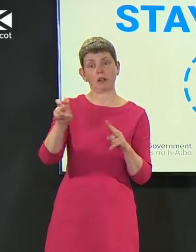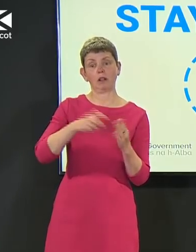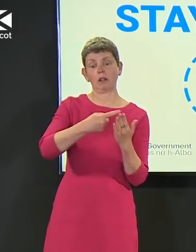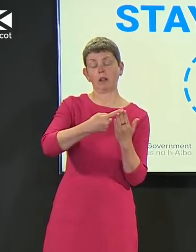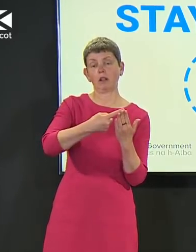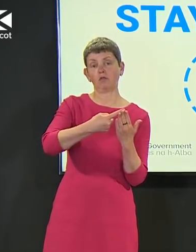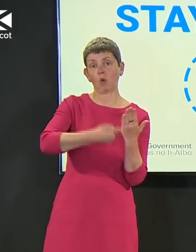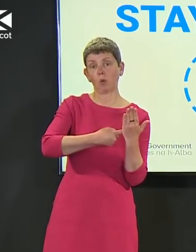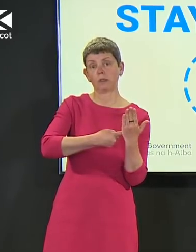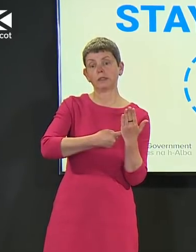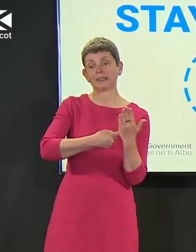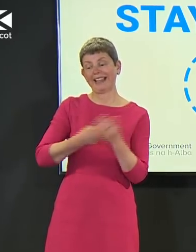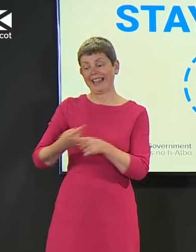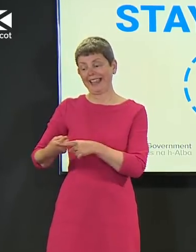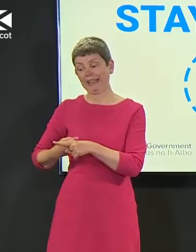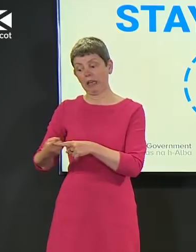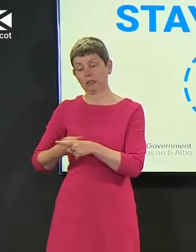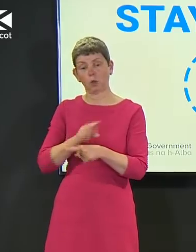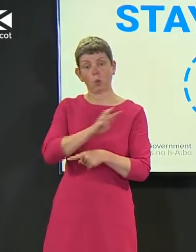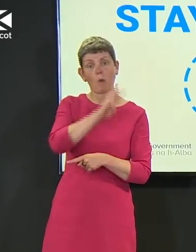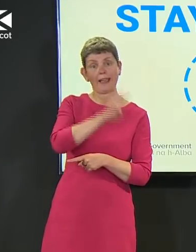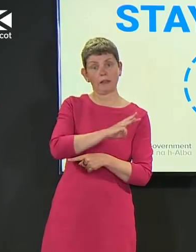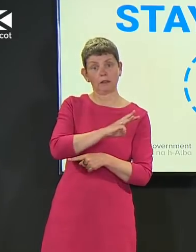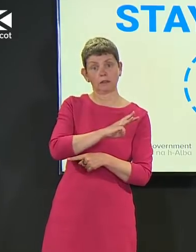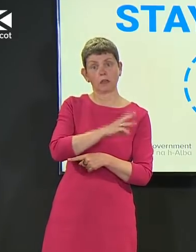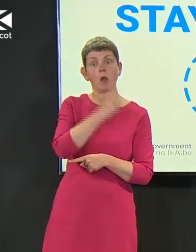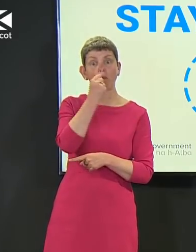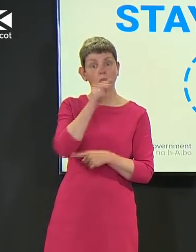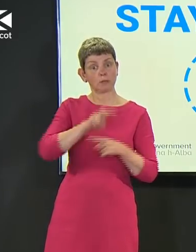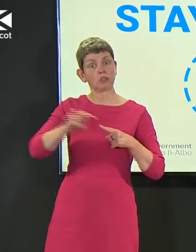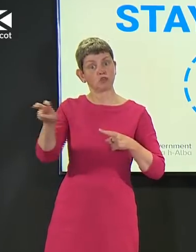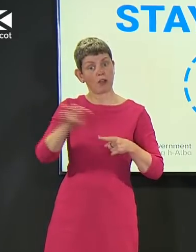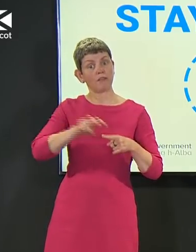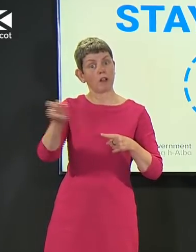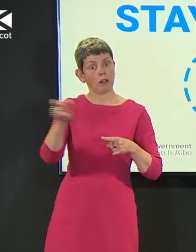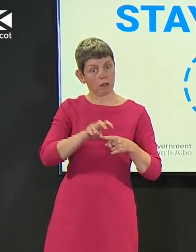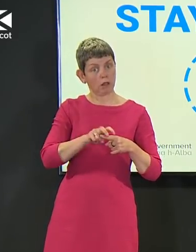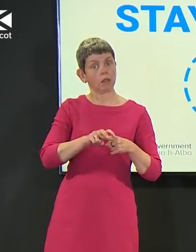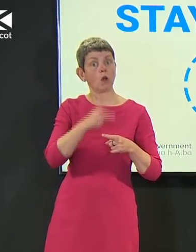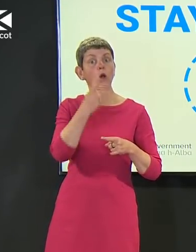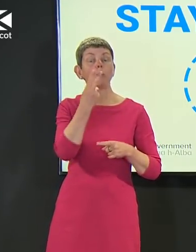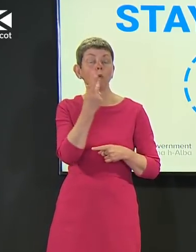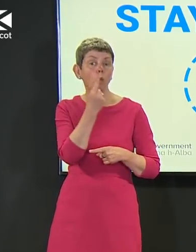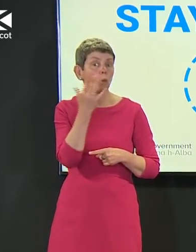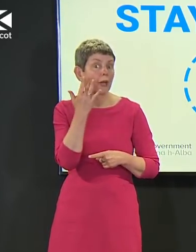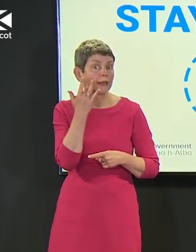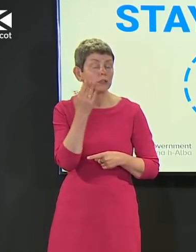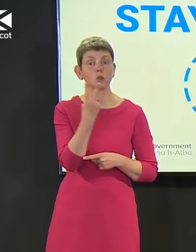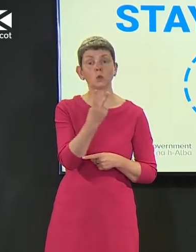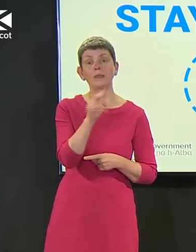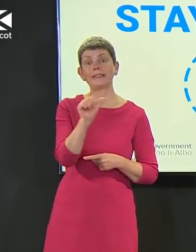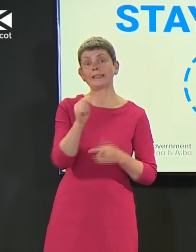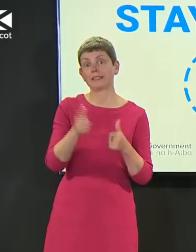Wales on the 26th of April something that i know will be welcomed by many and perhaps in particular